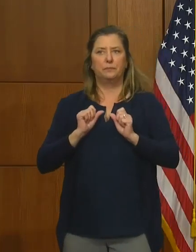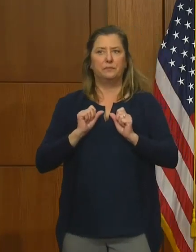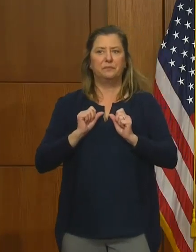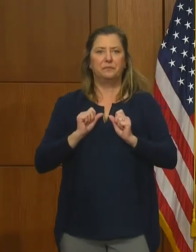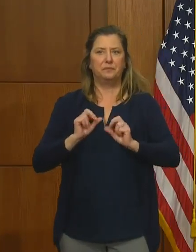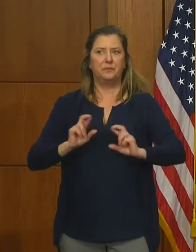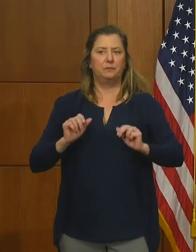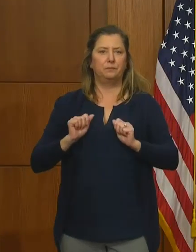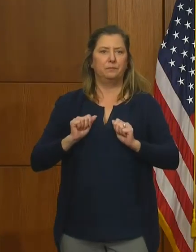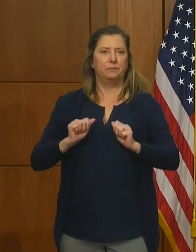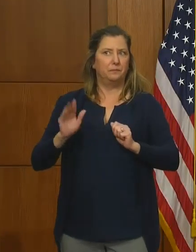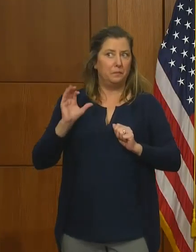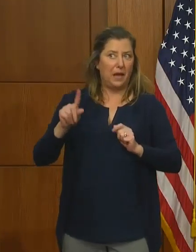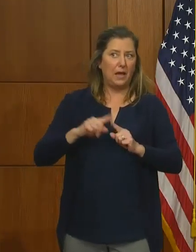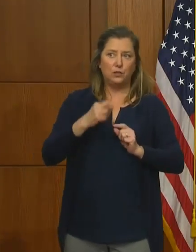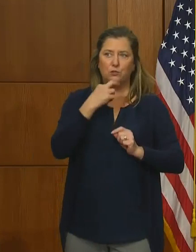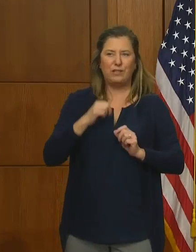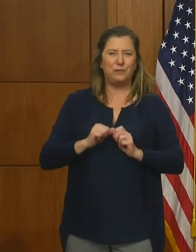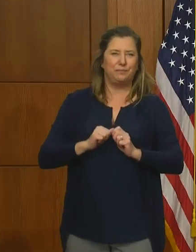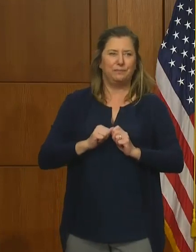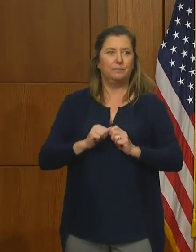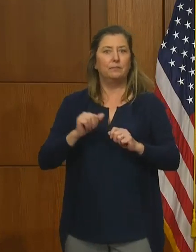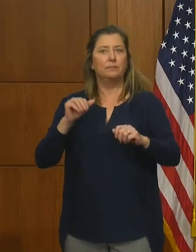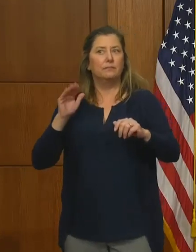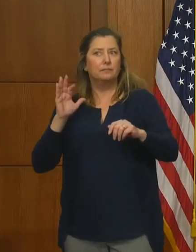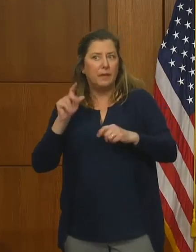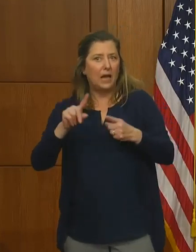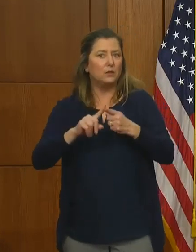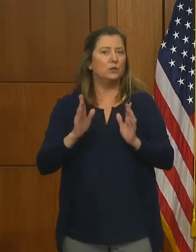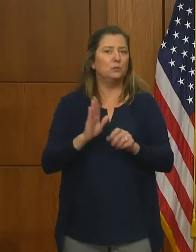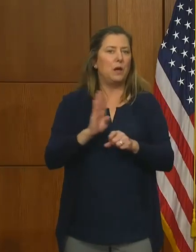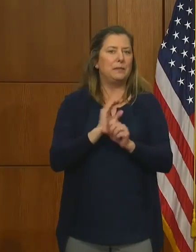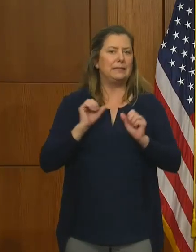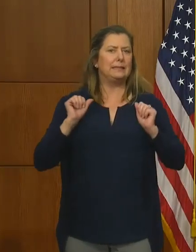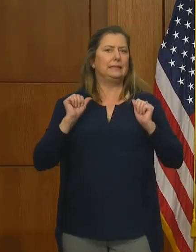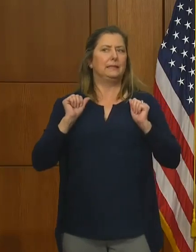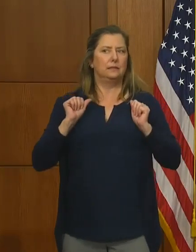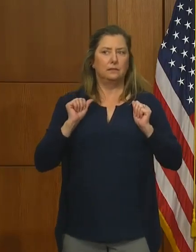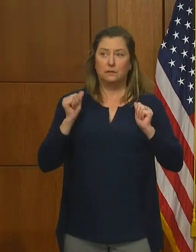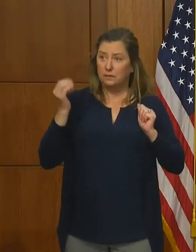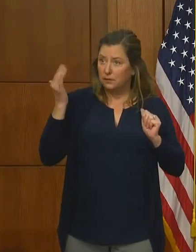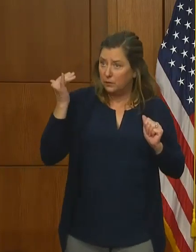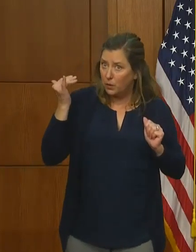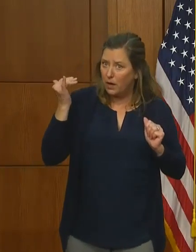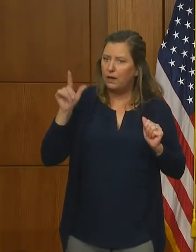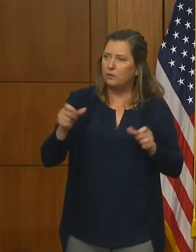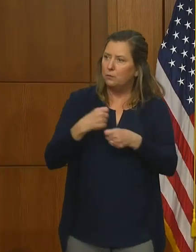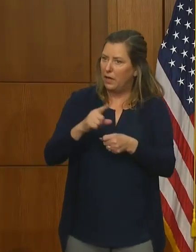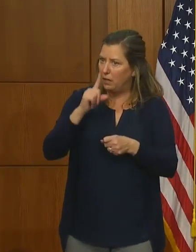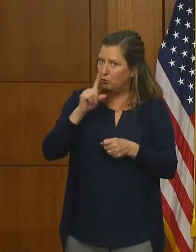OPEN. AND THERE'S A VERY TEPID RESPONSE FROM CONSUMERS AS TO WHETHER THEY'RE GOING BACK TO A